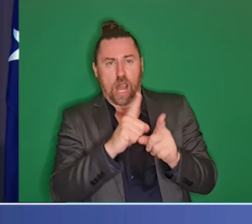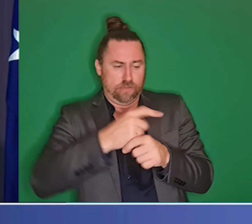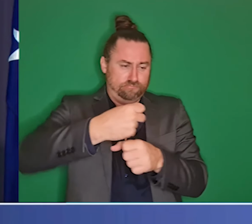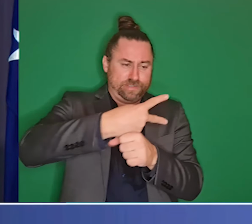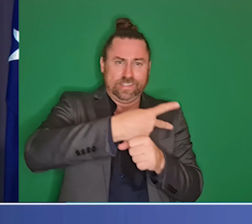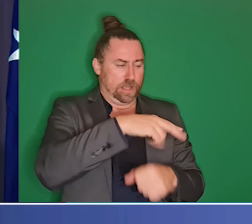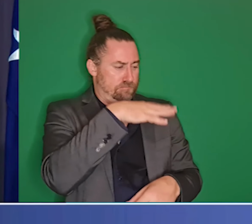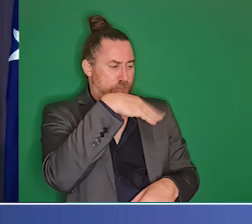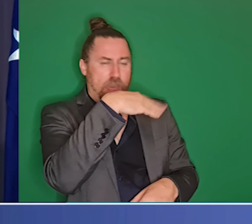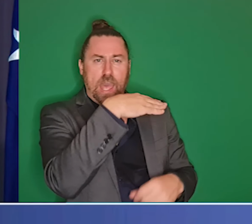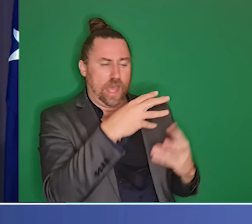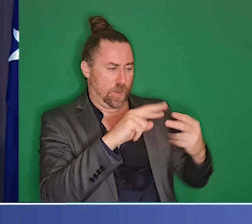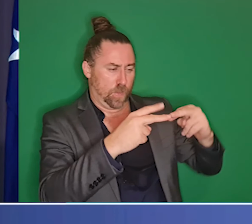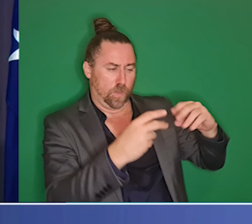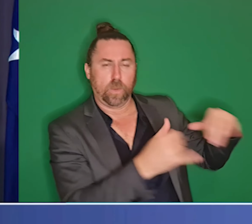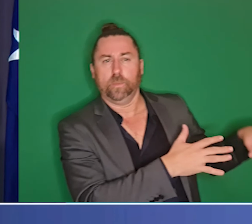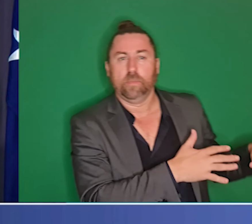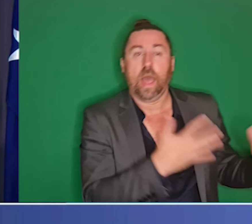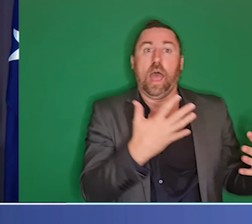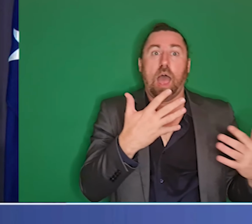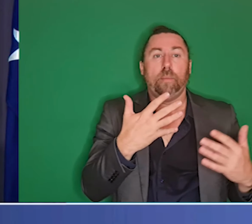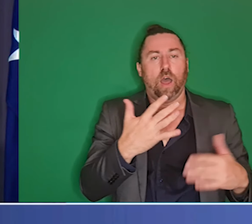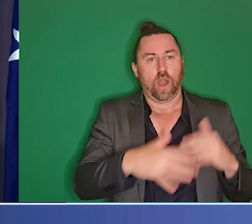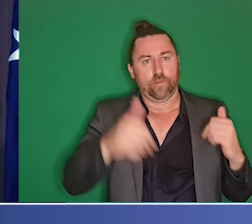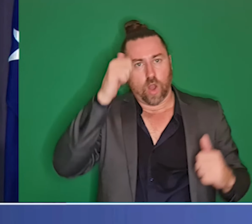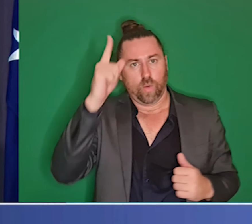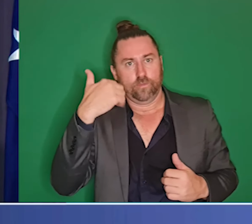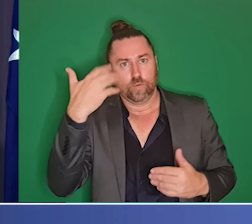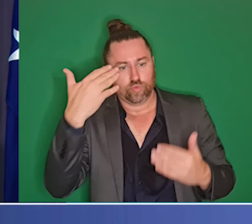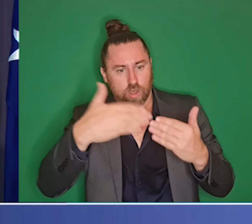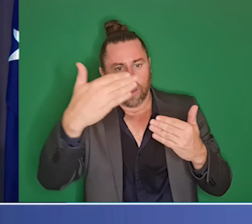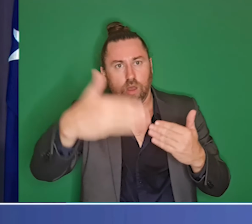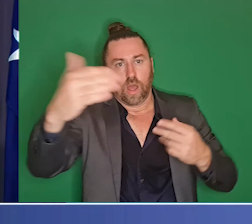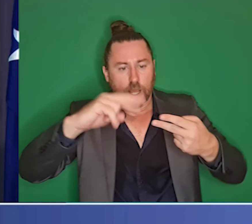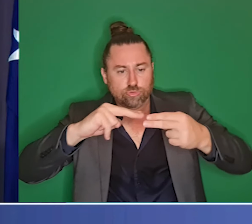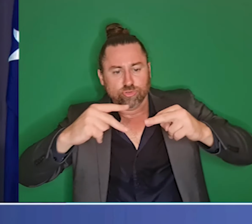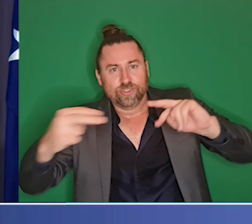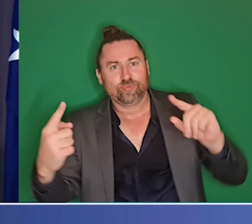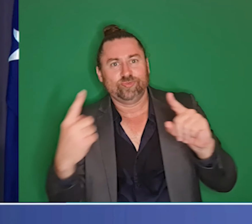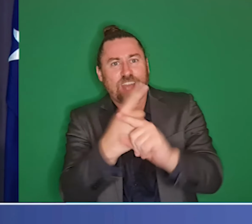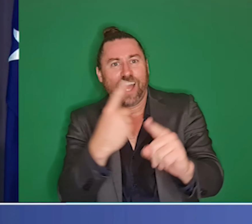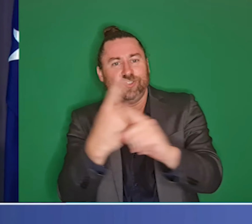Does Omicron protect against future variants of the virus? We have no way of knowing that until we know